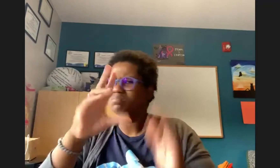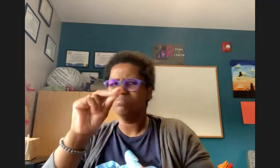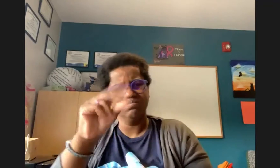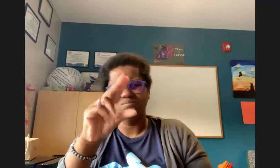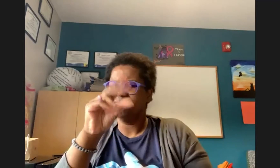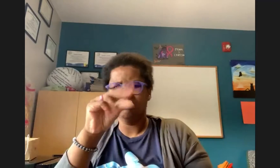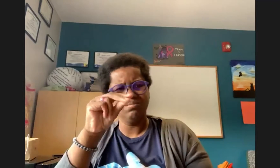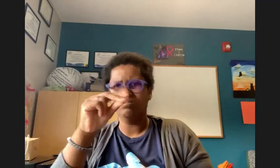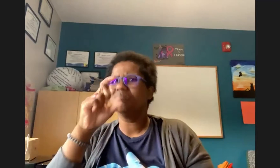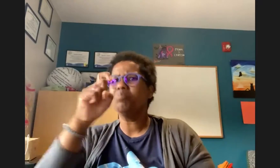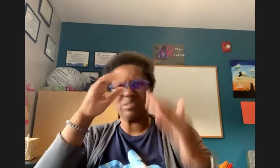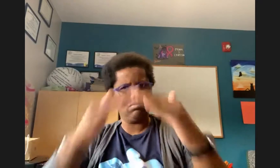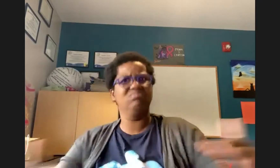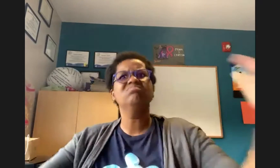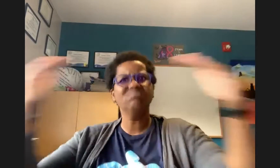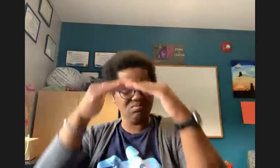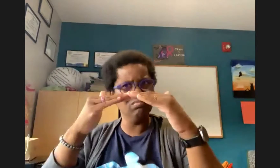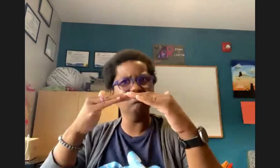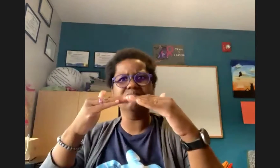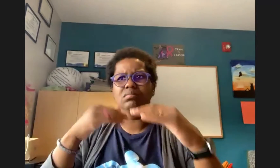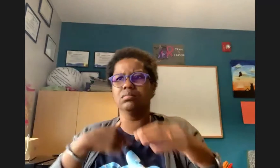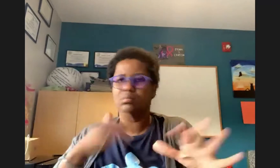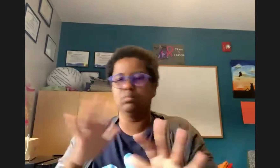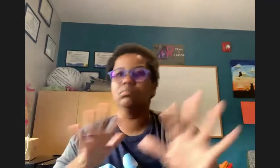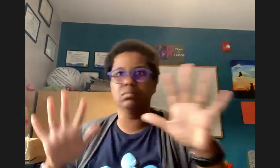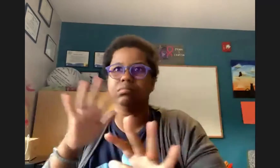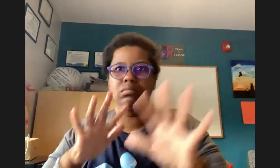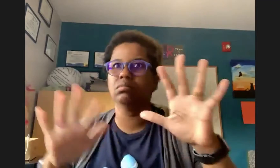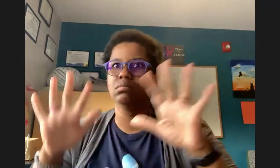"That curriculum, that material is not appropriate, she should be on grade level."